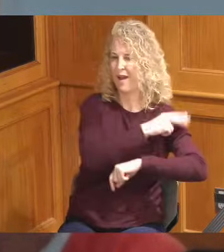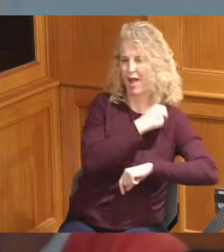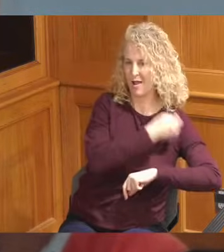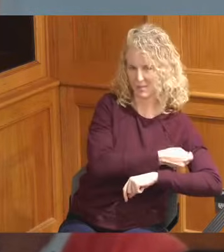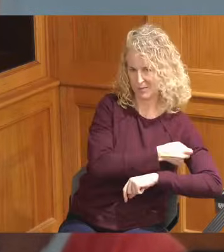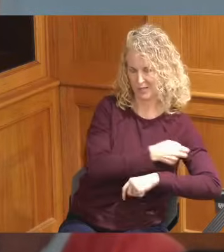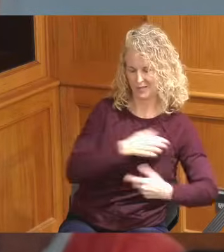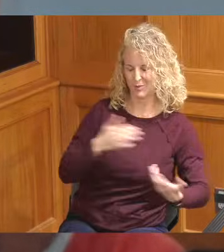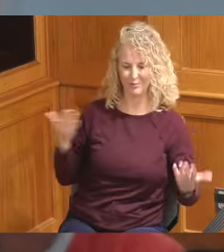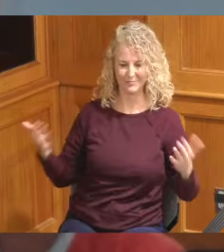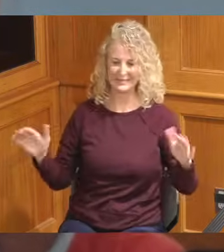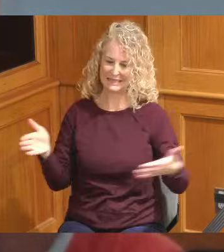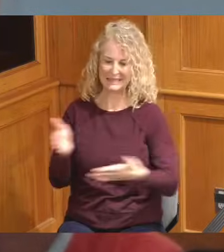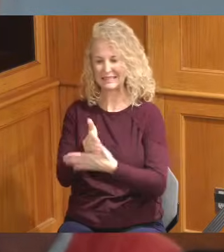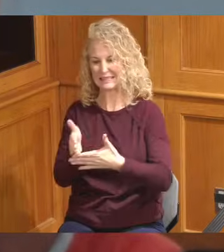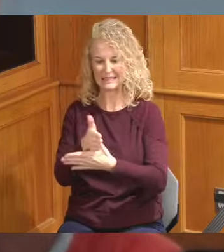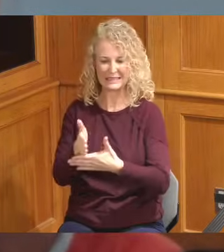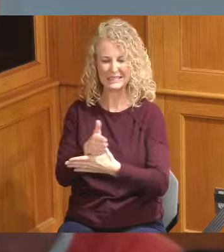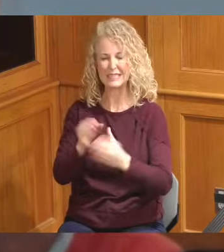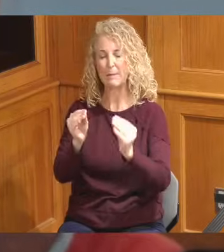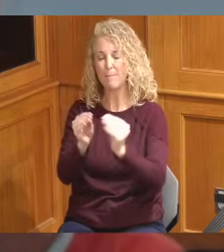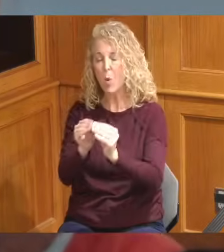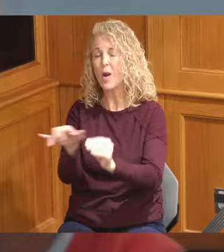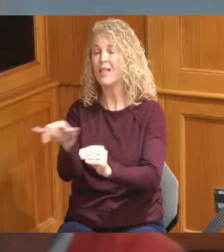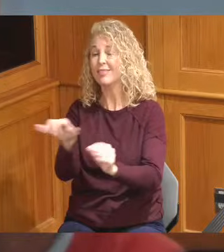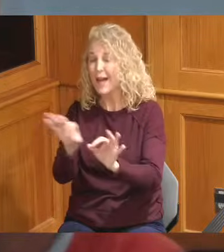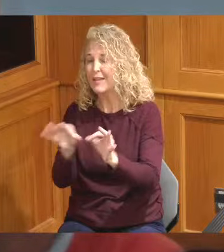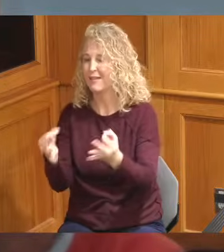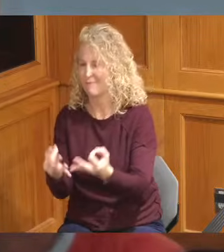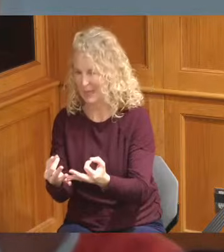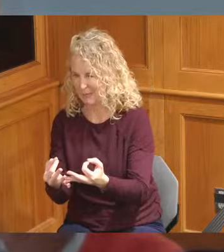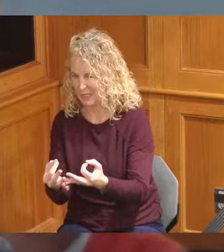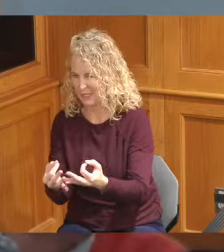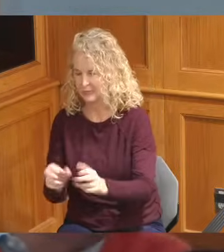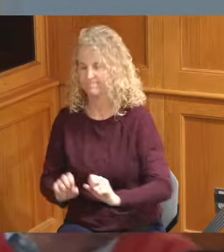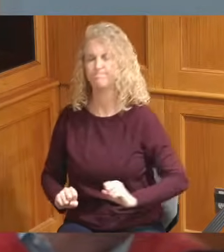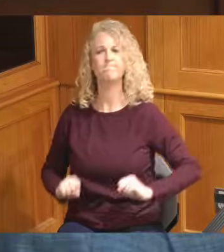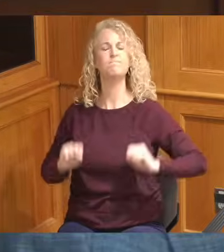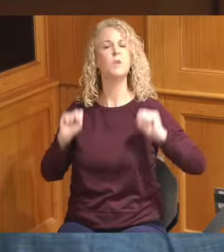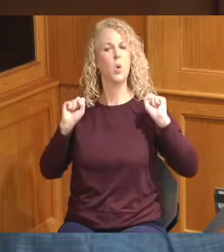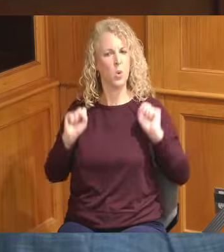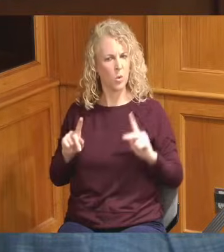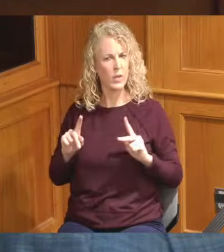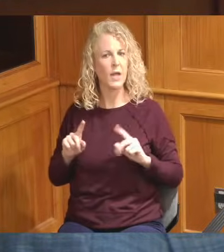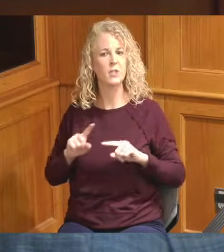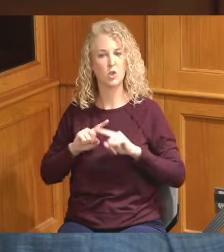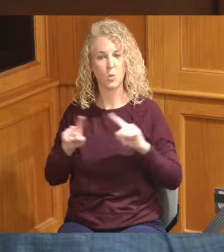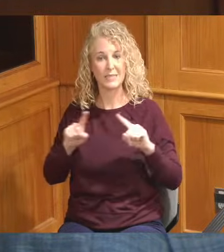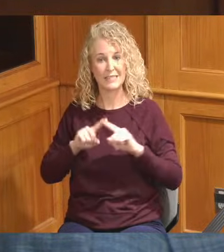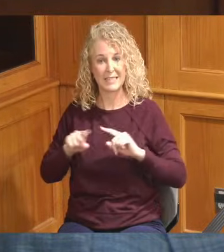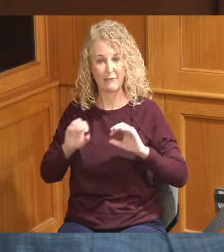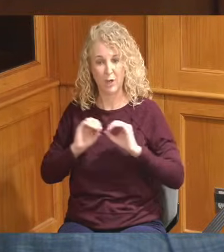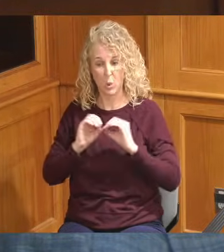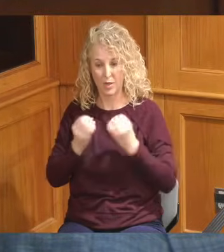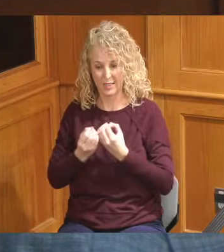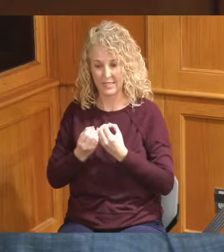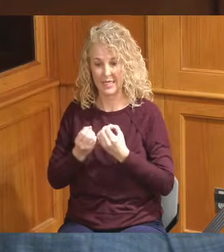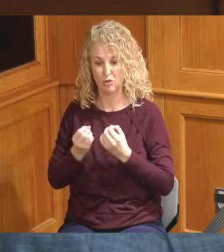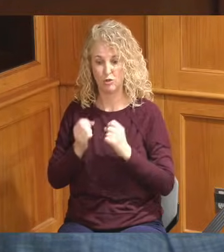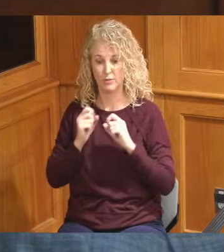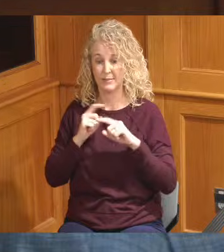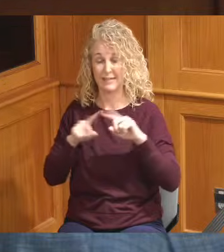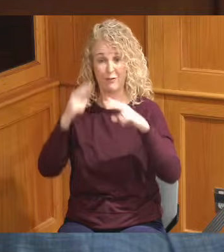get to a more family-like setting. So because the different organizations have been highlighted here